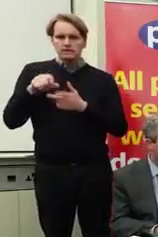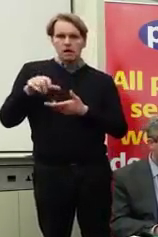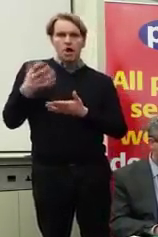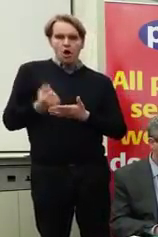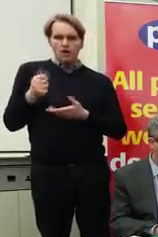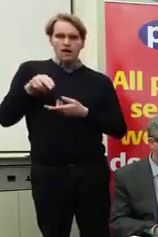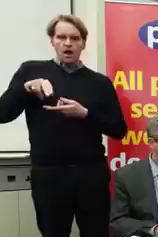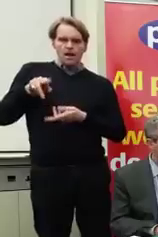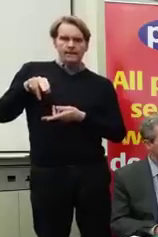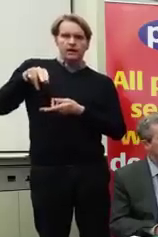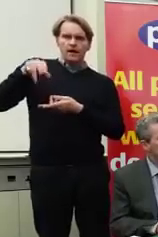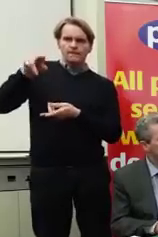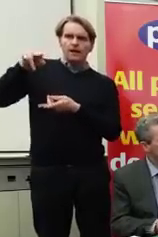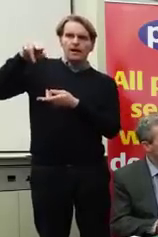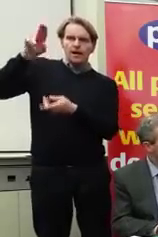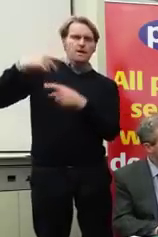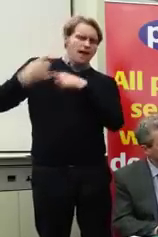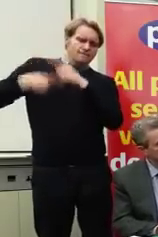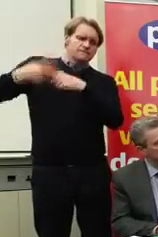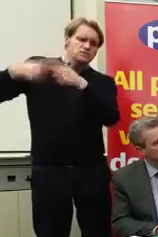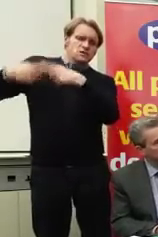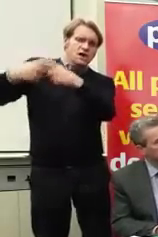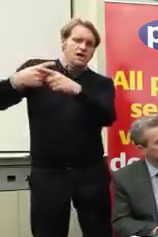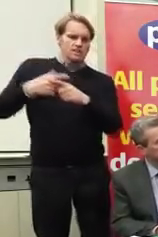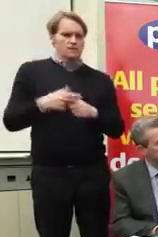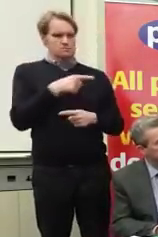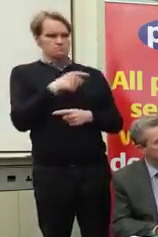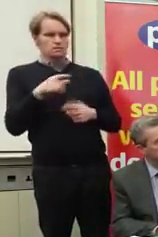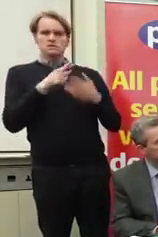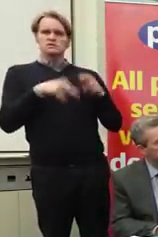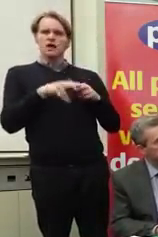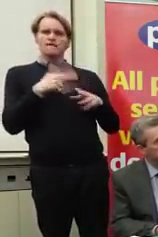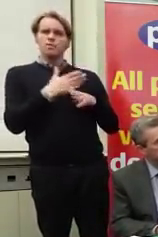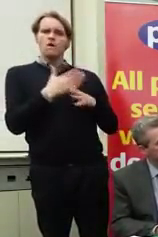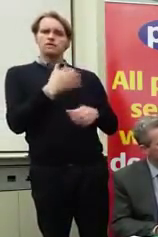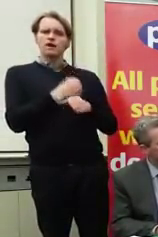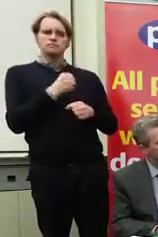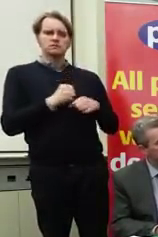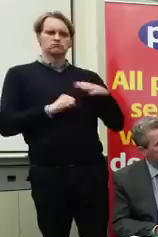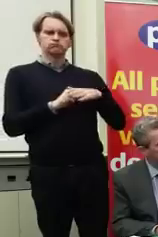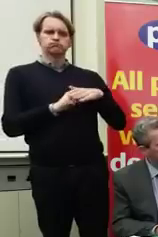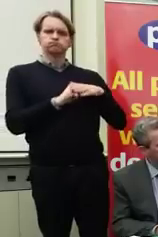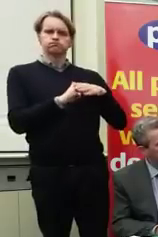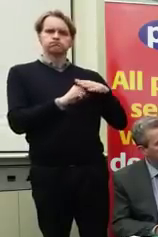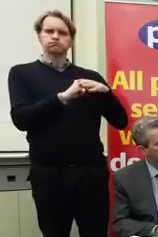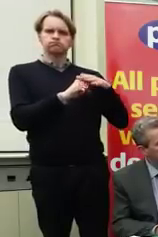we're now in a situation where every public sector worker that I meet now, many